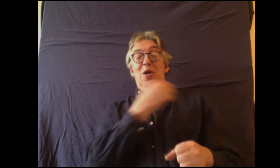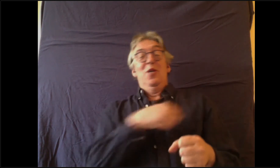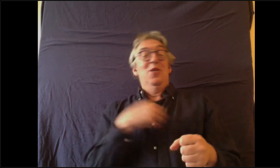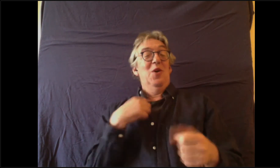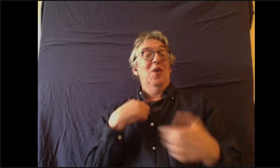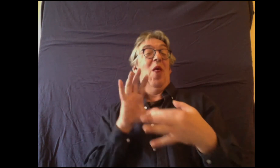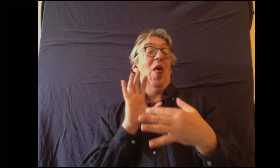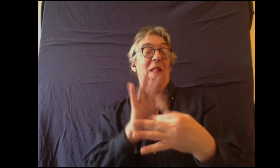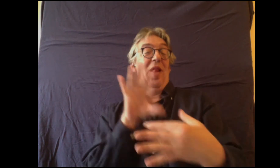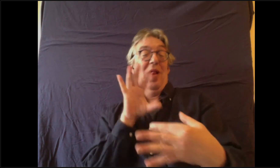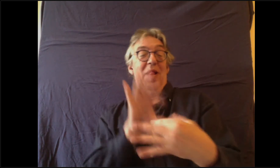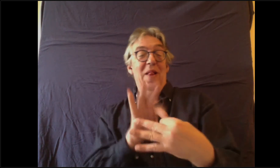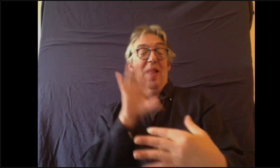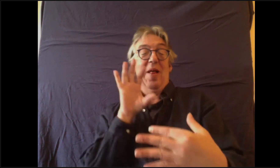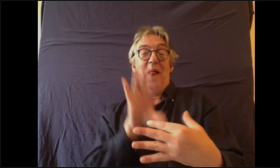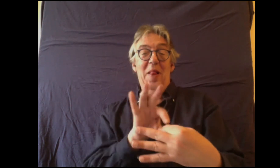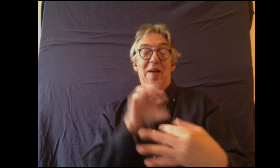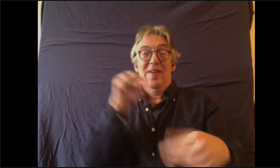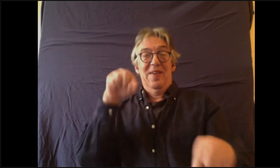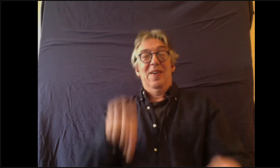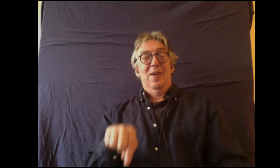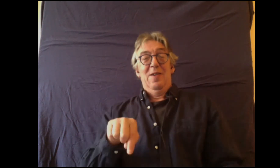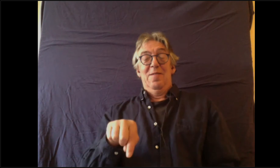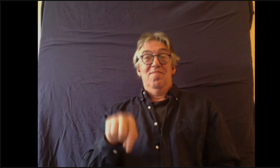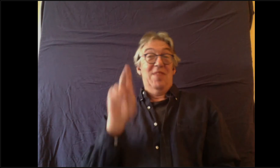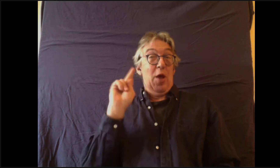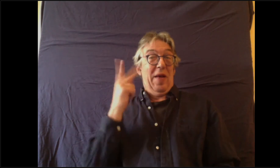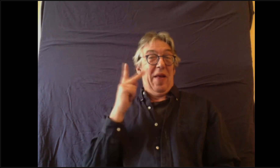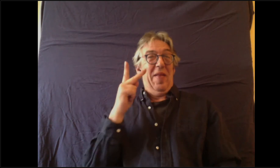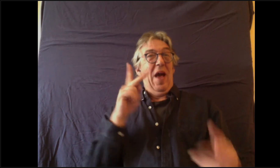The network isn't so good where I am.